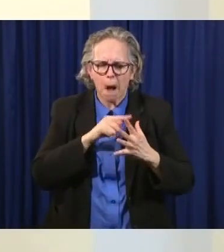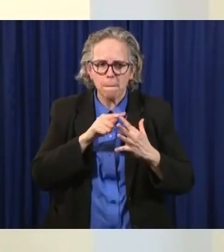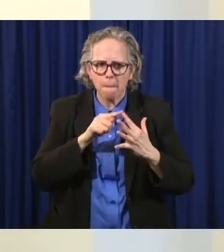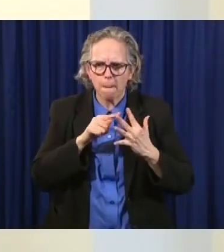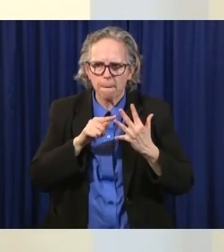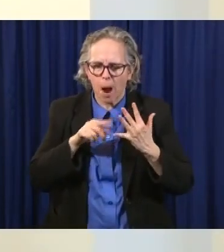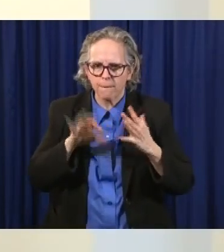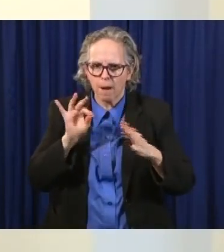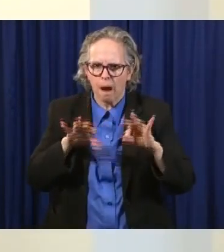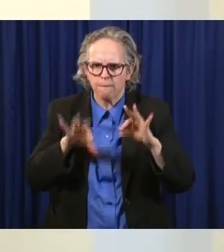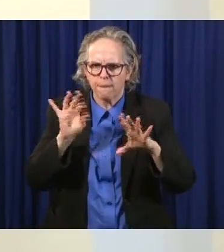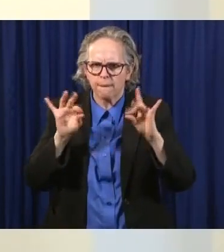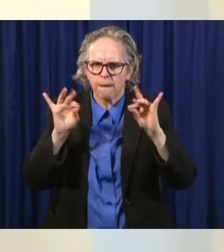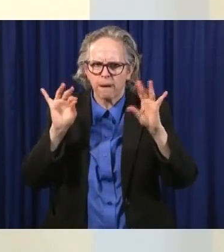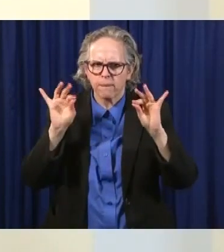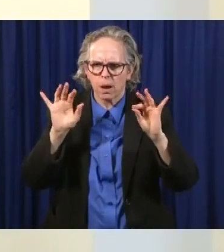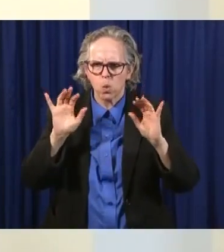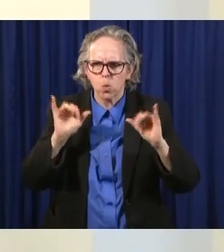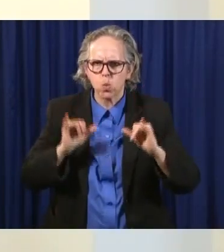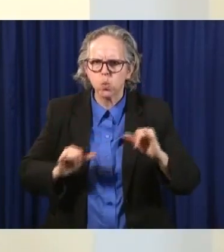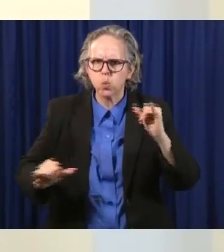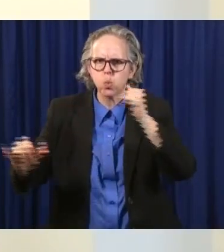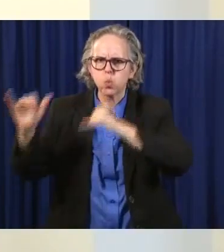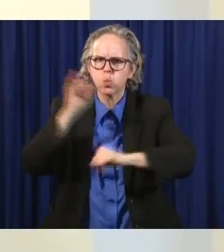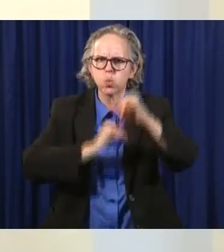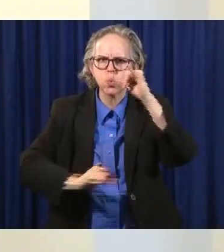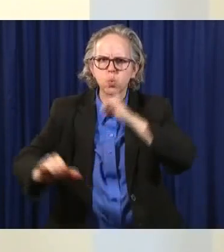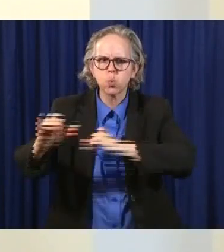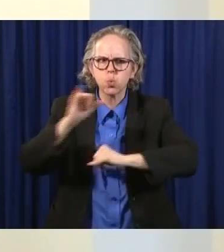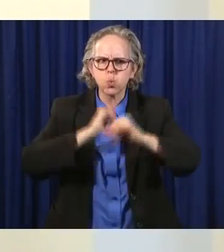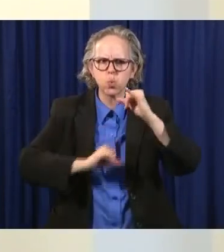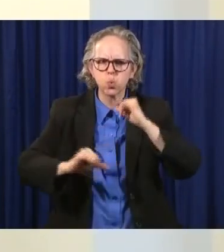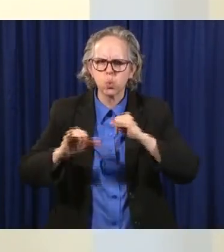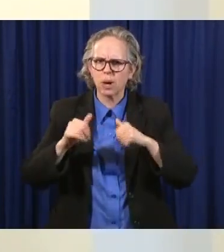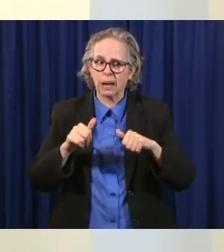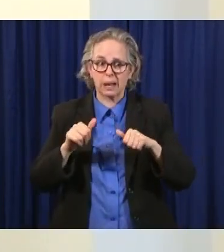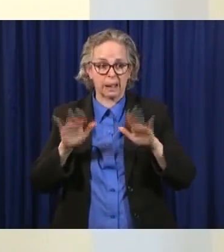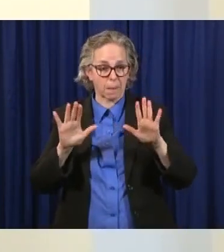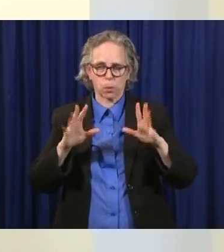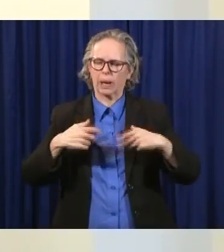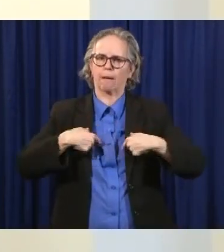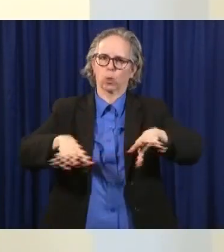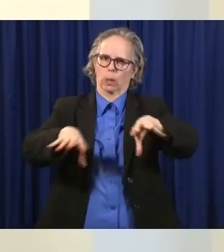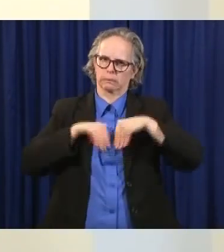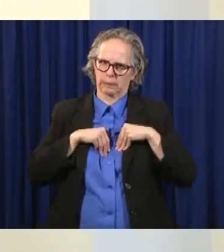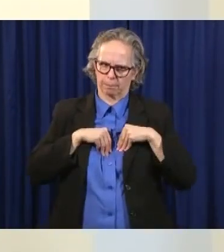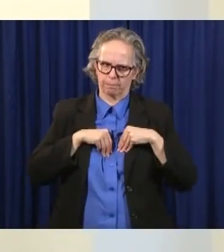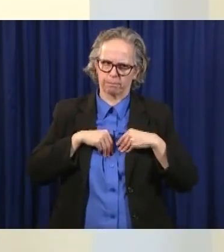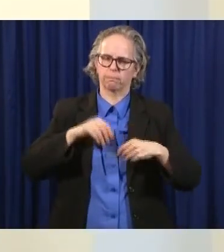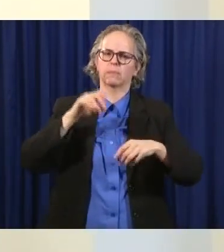WE WILL LEARN MORE AND MORE ABOUT THAT AS TIME GOES ON. BUT, IT'S NOT A ZERO SUM GAME.